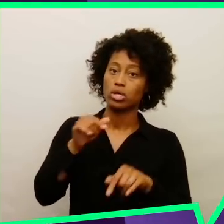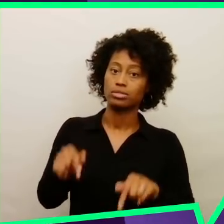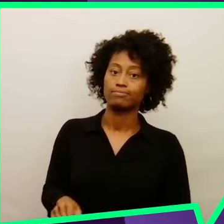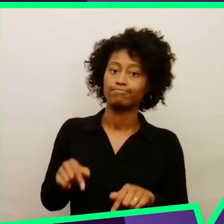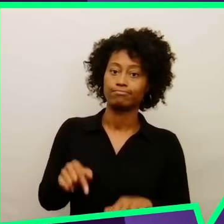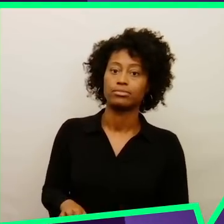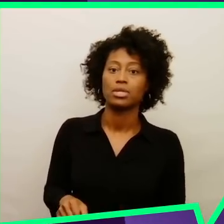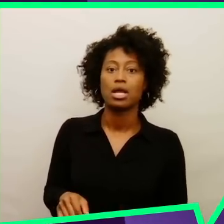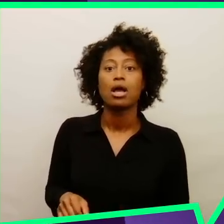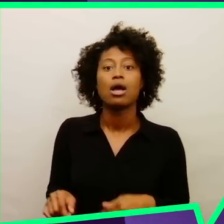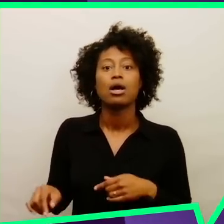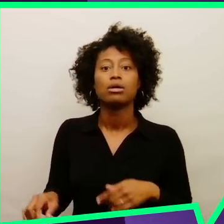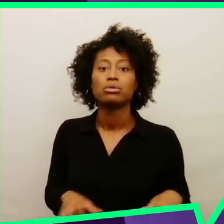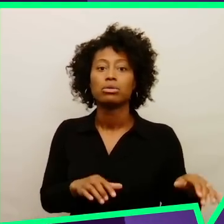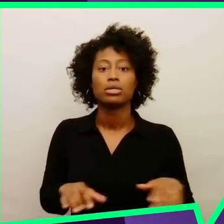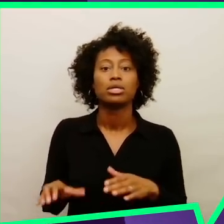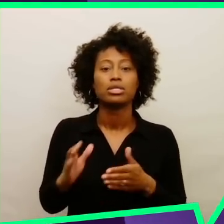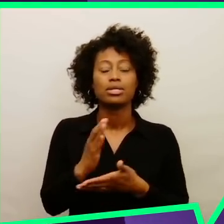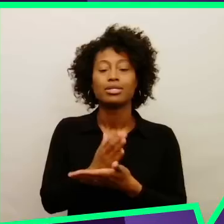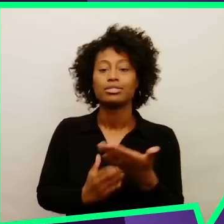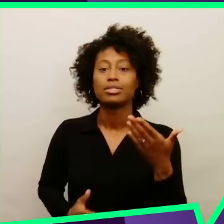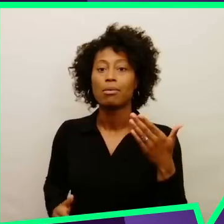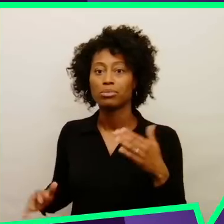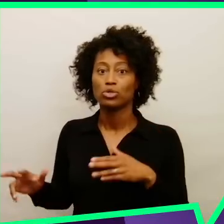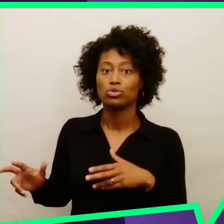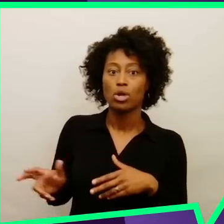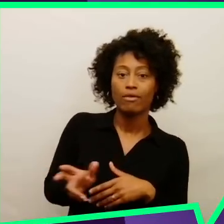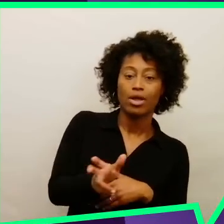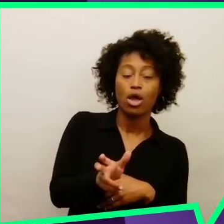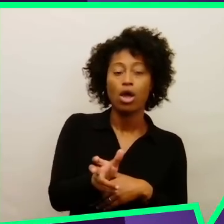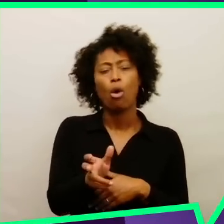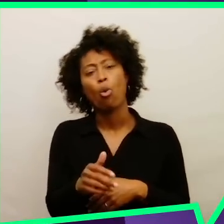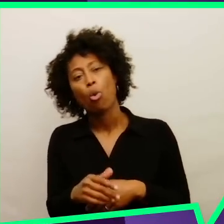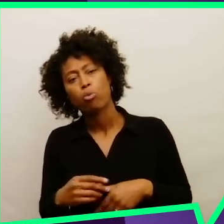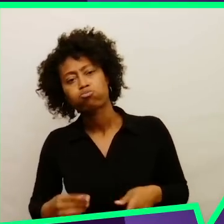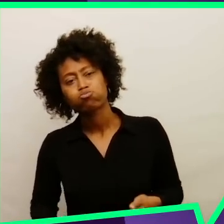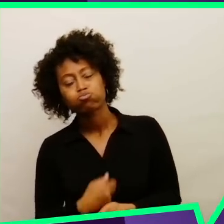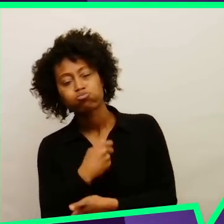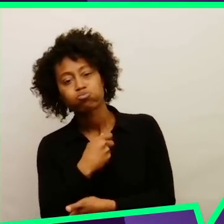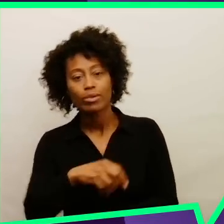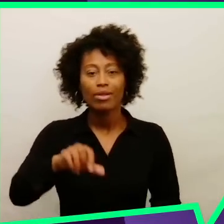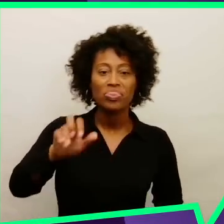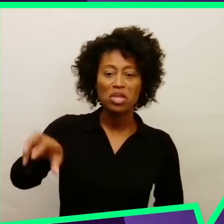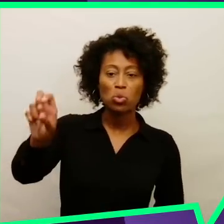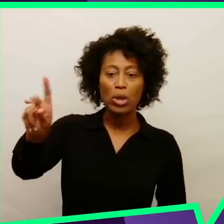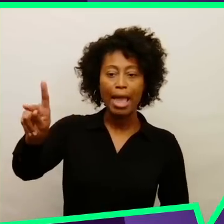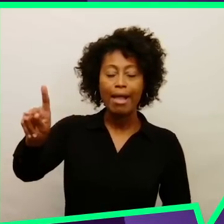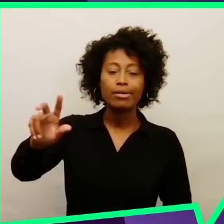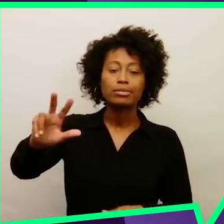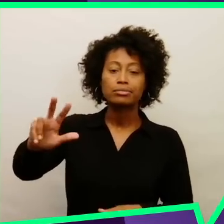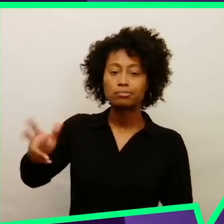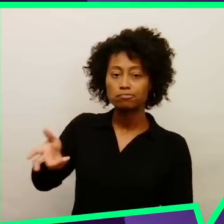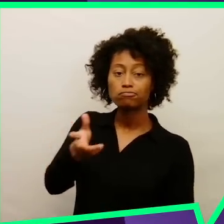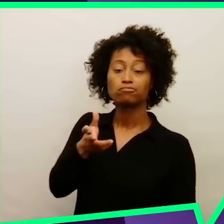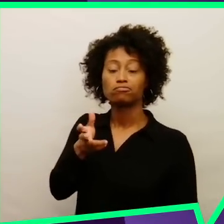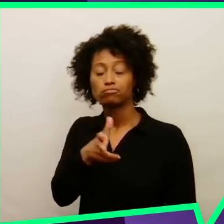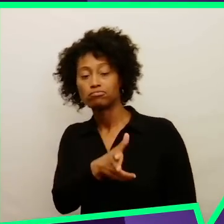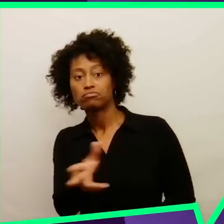And he's doing some drifting, which is awesome. That's OK. Because luckily, all of the cosmetic stuff, everything